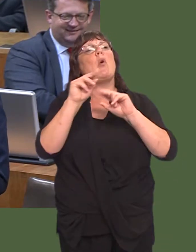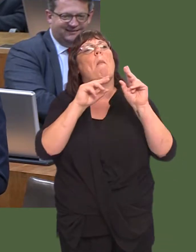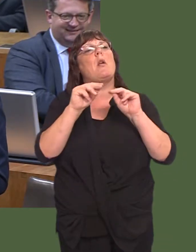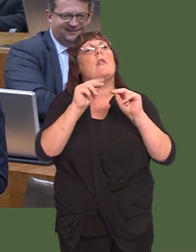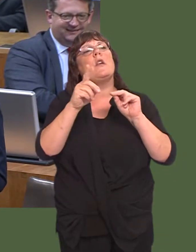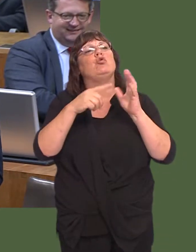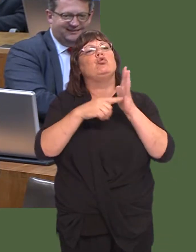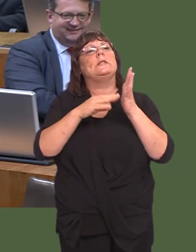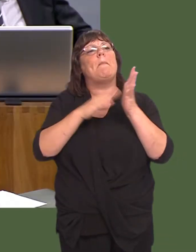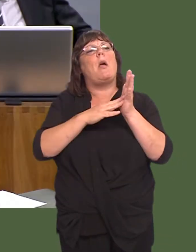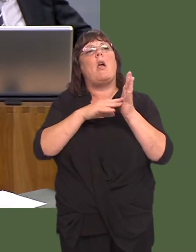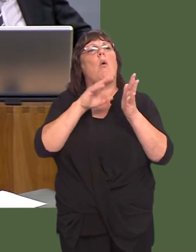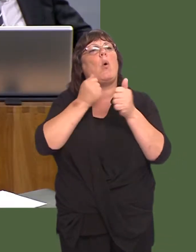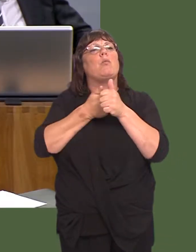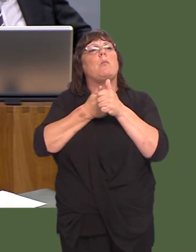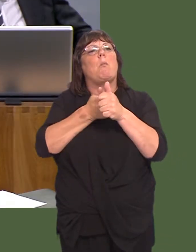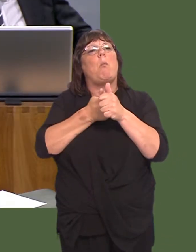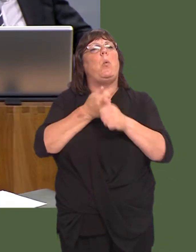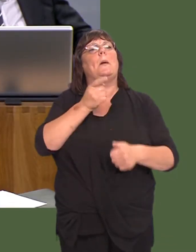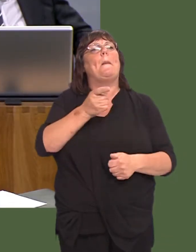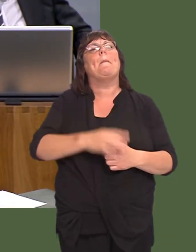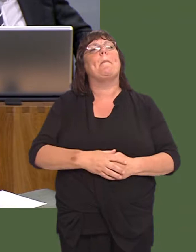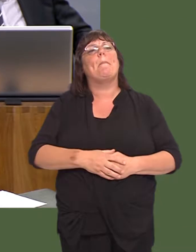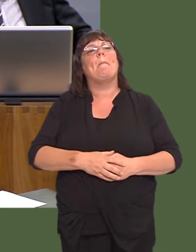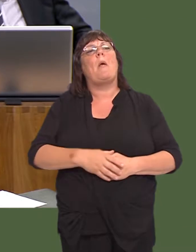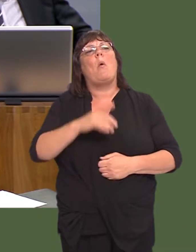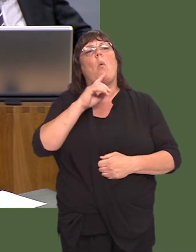of the rest of his group